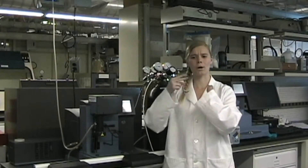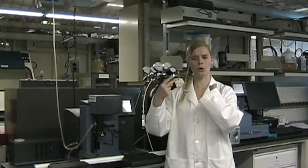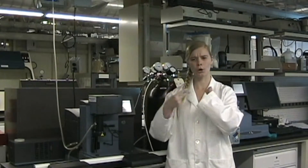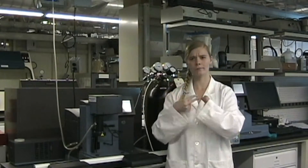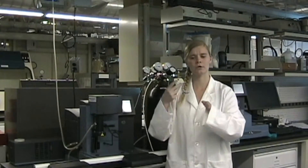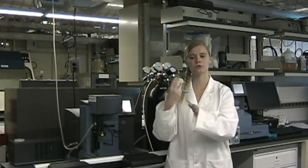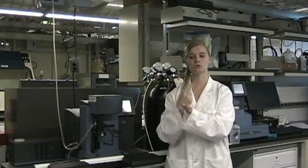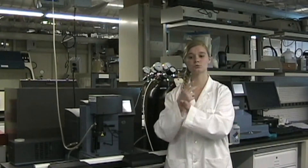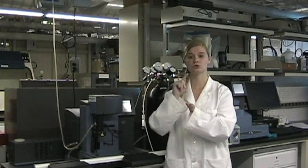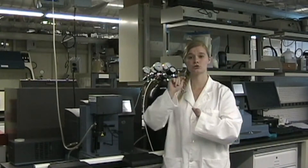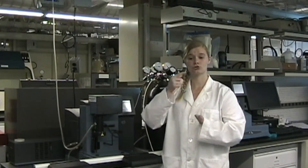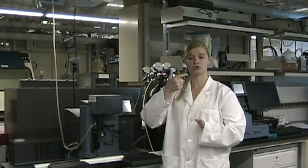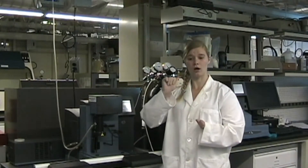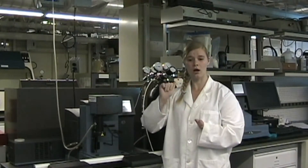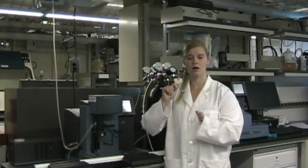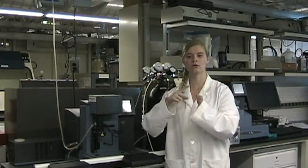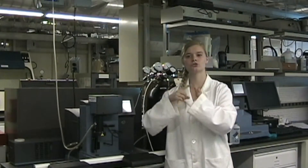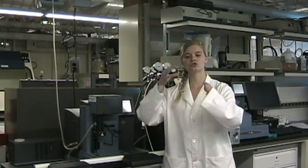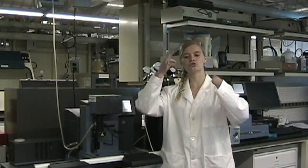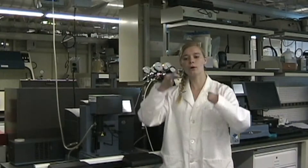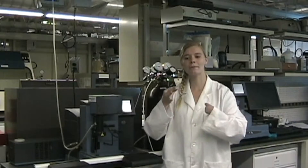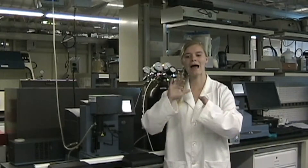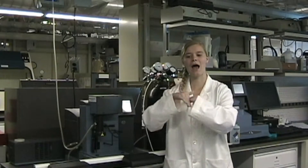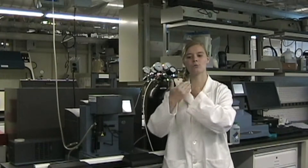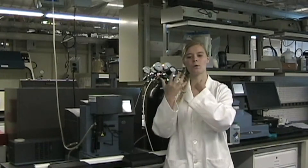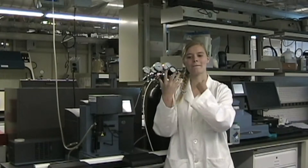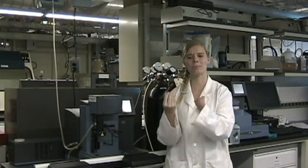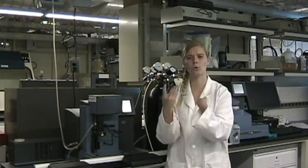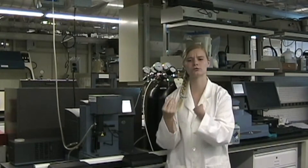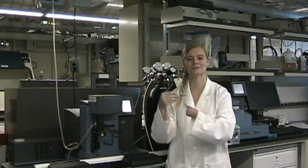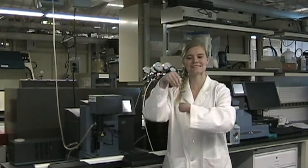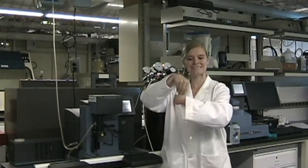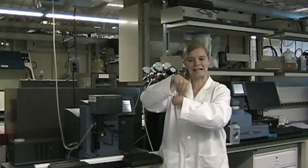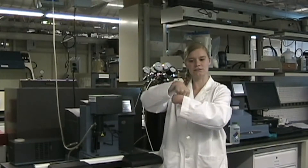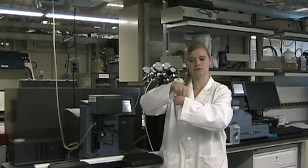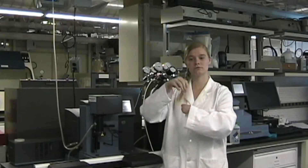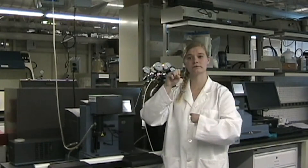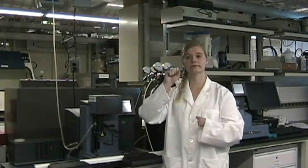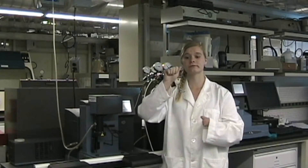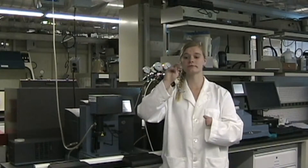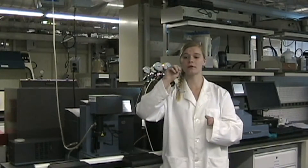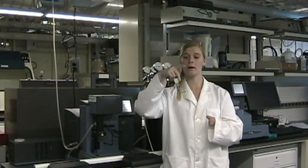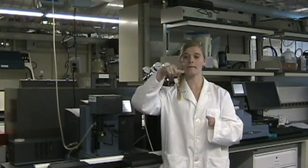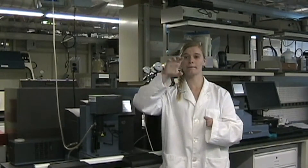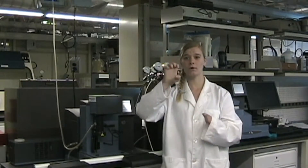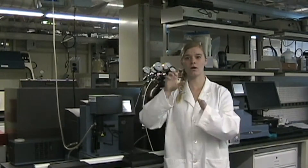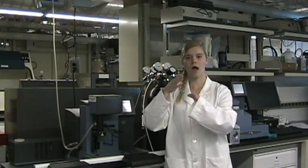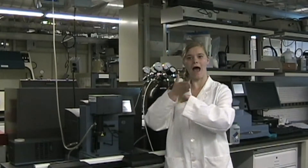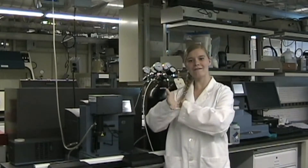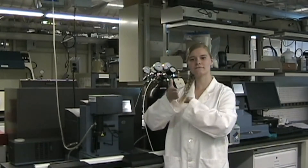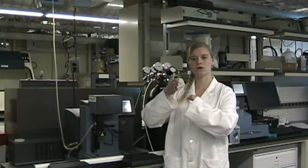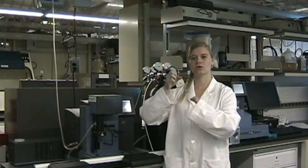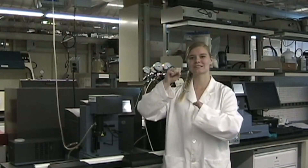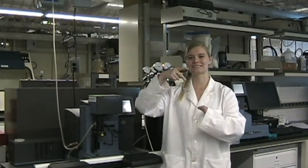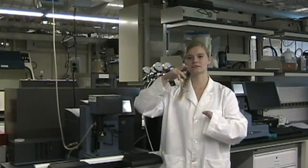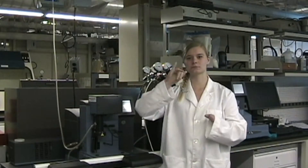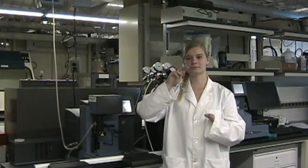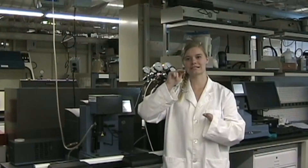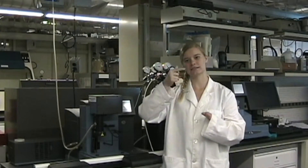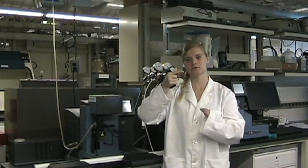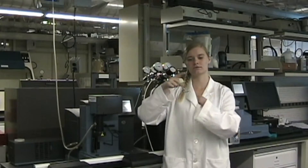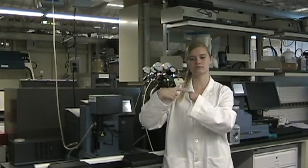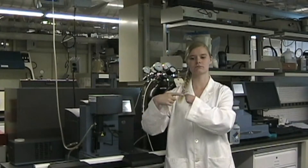The purpose of using TGA is to determine how much moisture is inside our sample after it was electrospun.